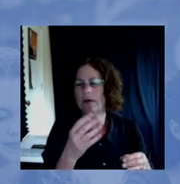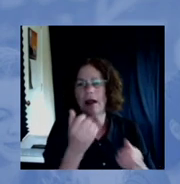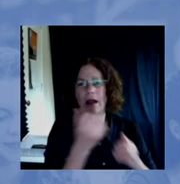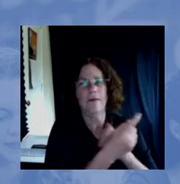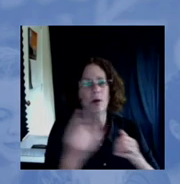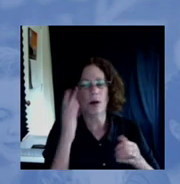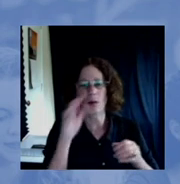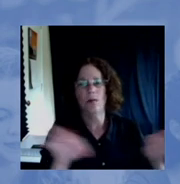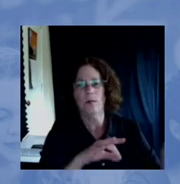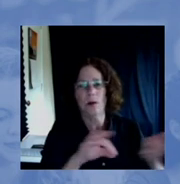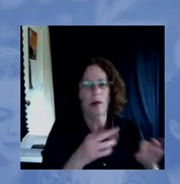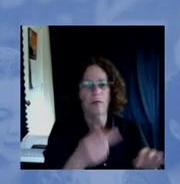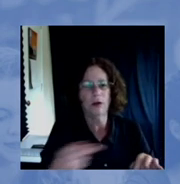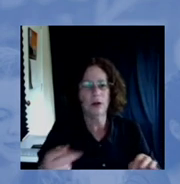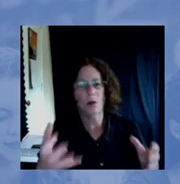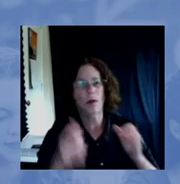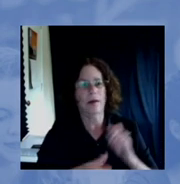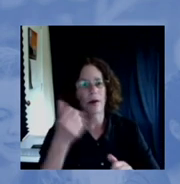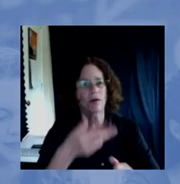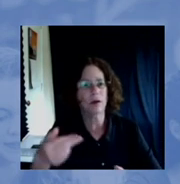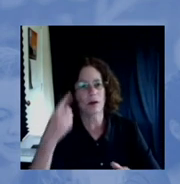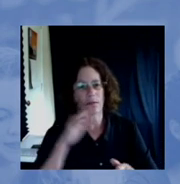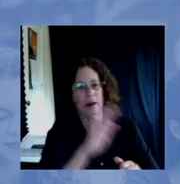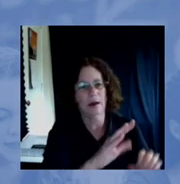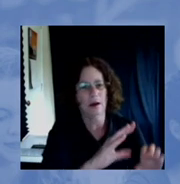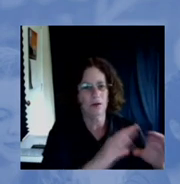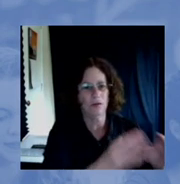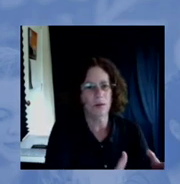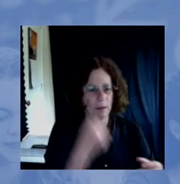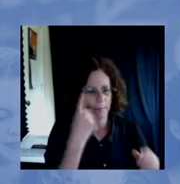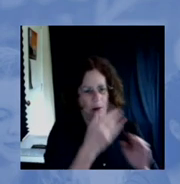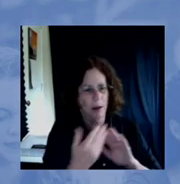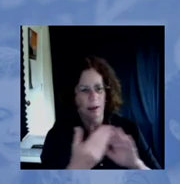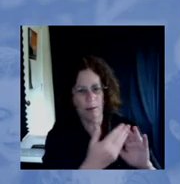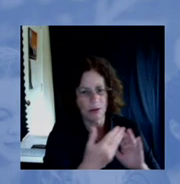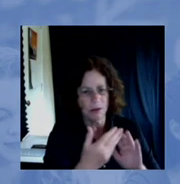TO HAVE THE MOST RESOURCES FOR THEIR CONSTITUENCIES AND COMMUNITIES THEY WERE ELECTED INTO.